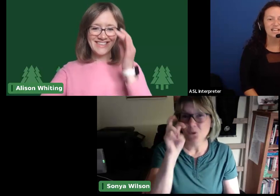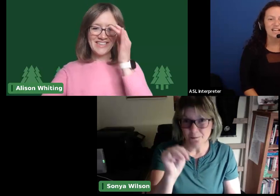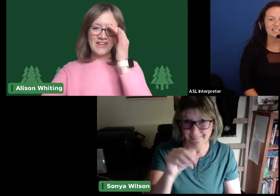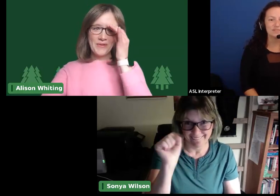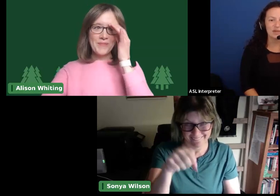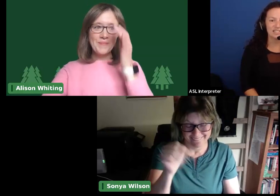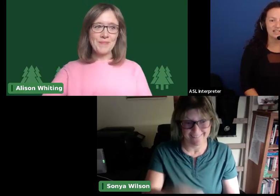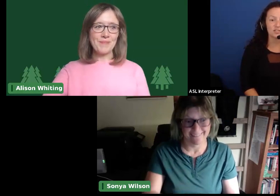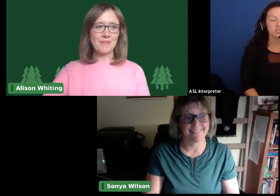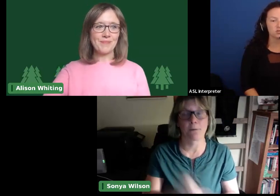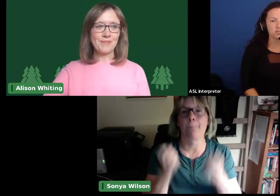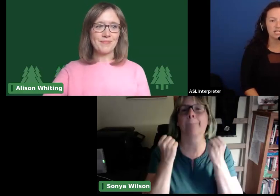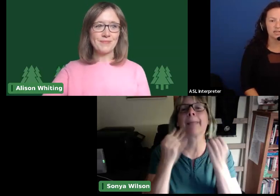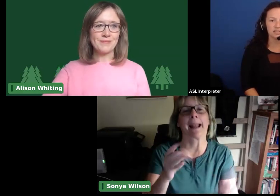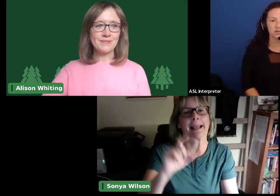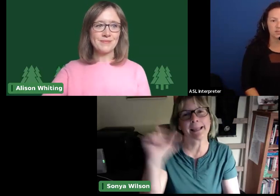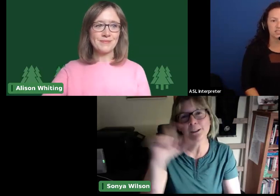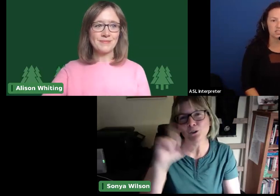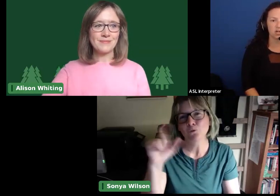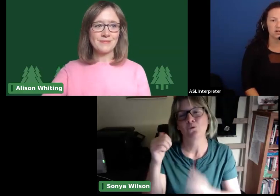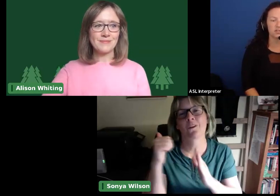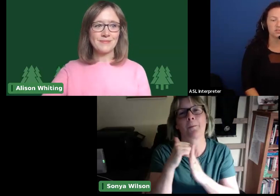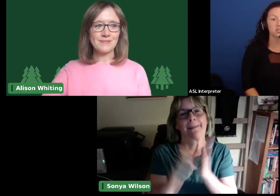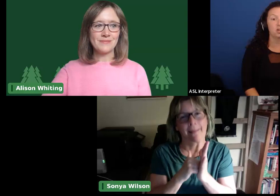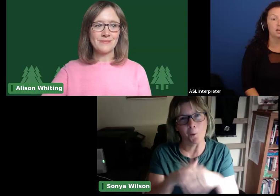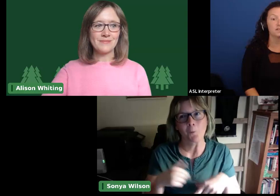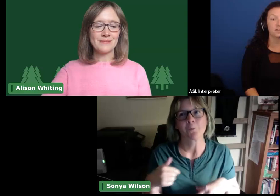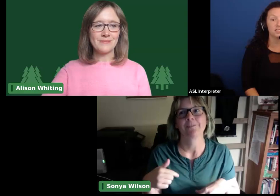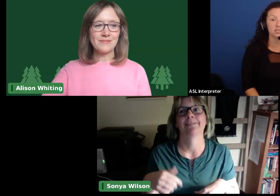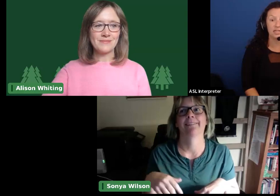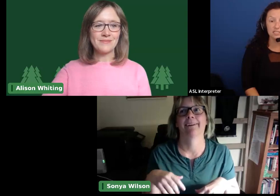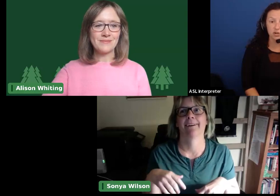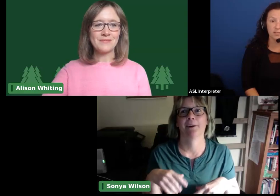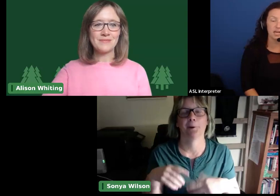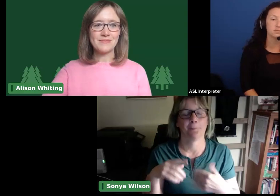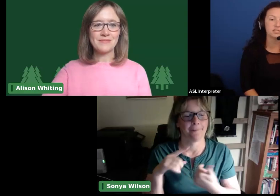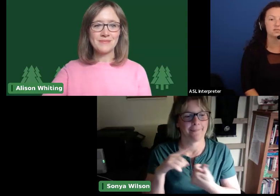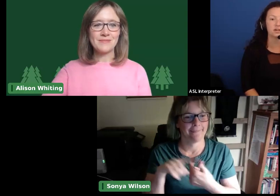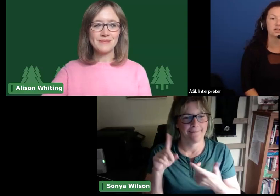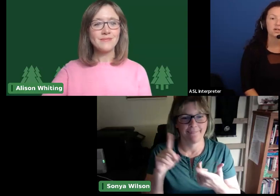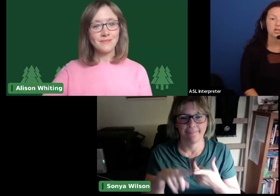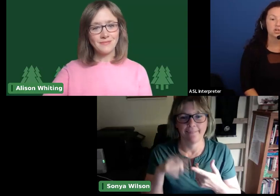It's amazing. So social media is a great place to start. There's a lot of Instagram accounts out there.